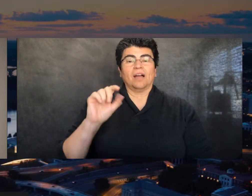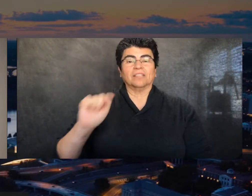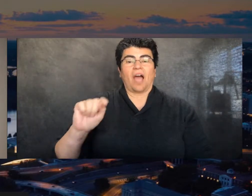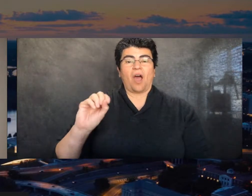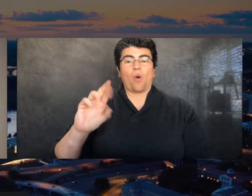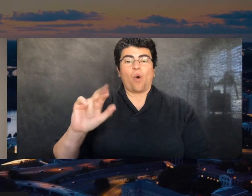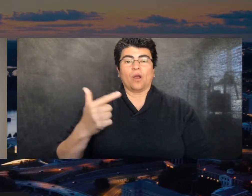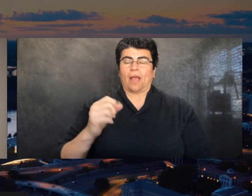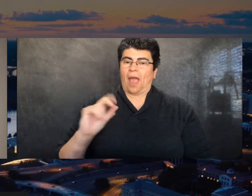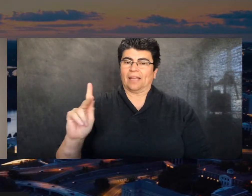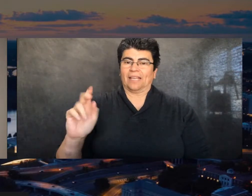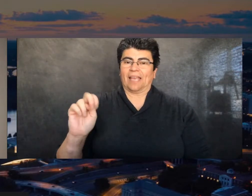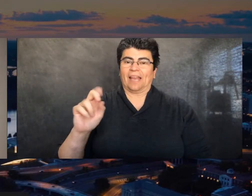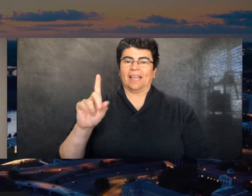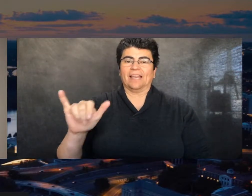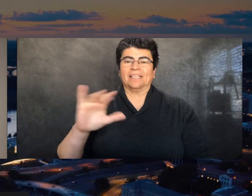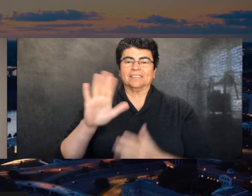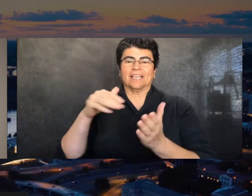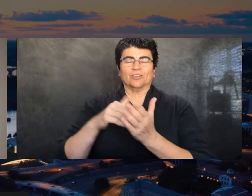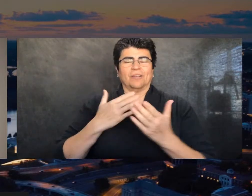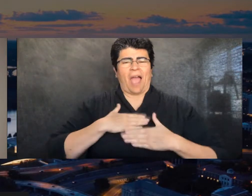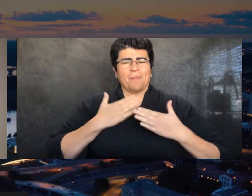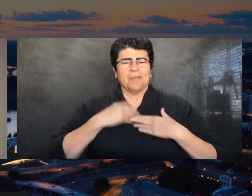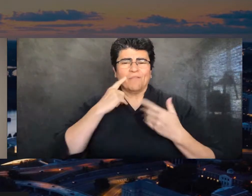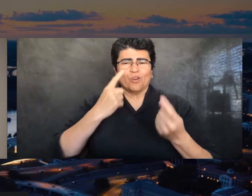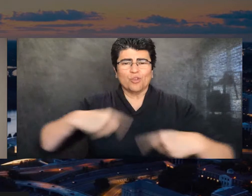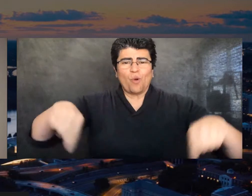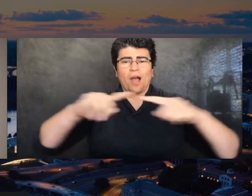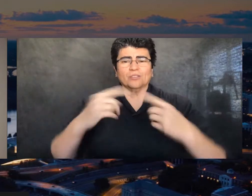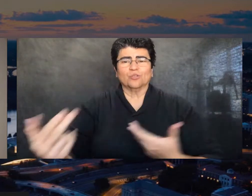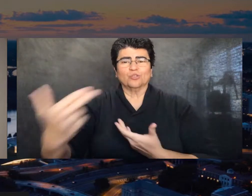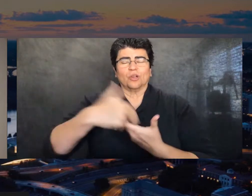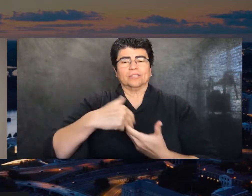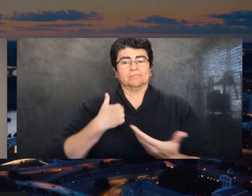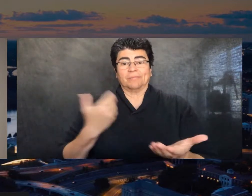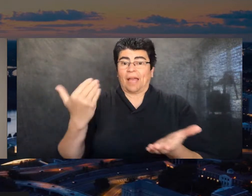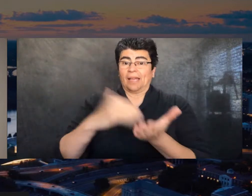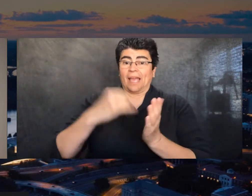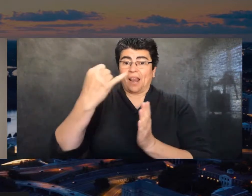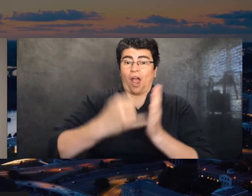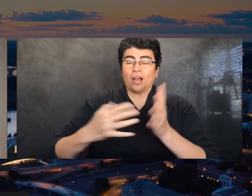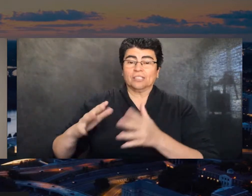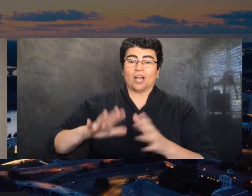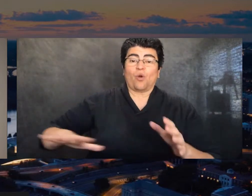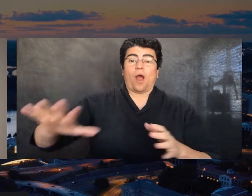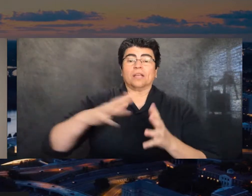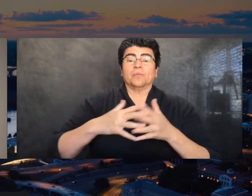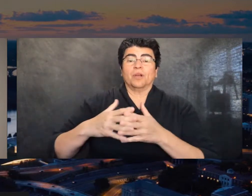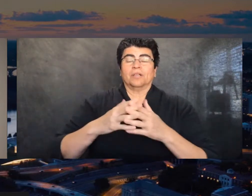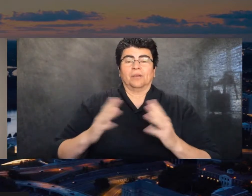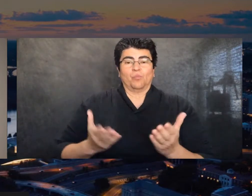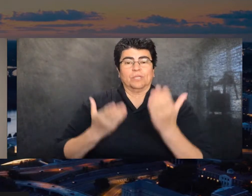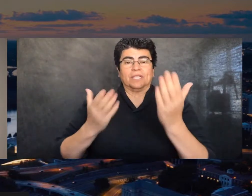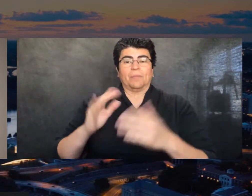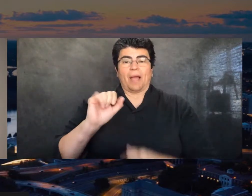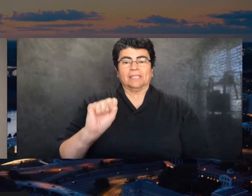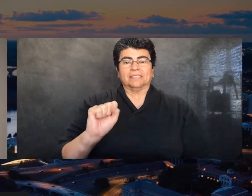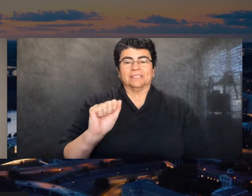we're so happy for you all to join us. Again, Arts Across America presented by sankofa.org and Kennedy Center.